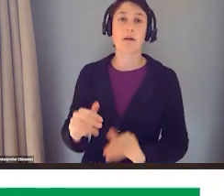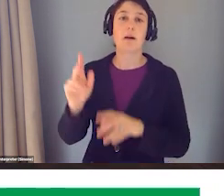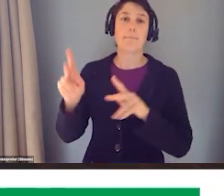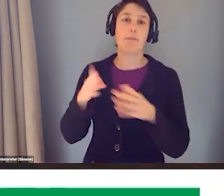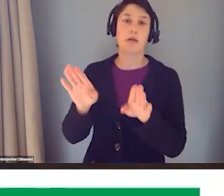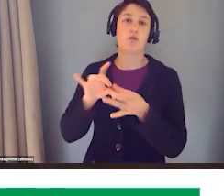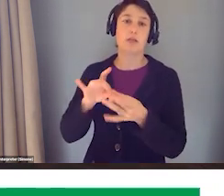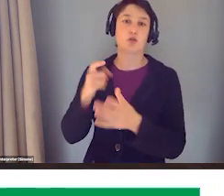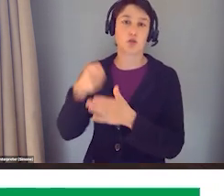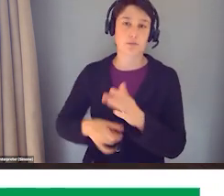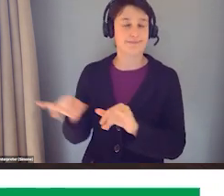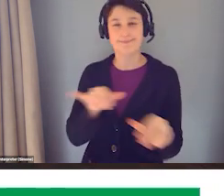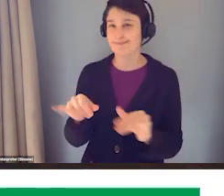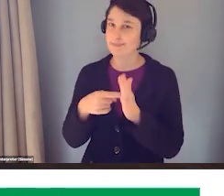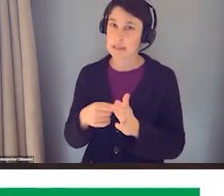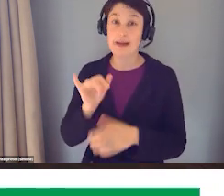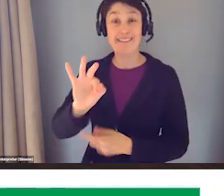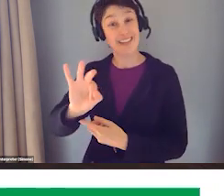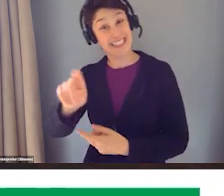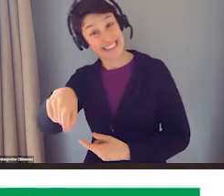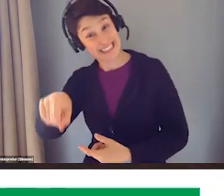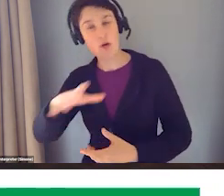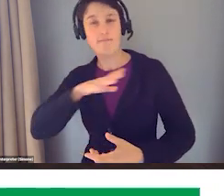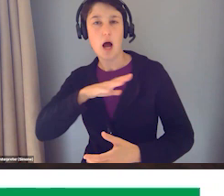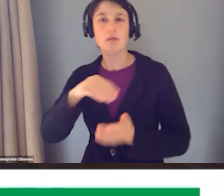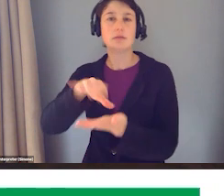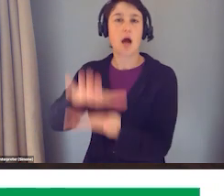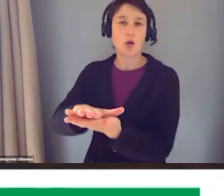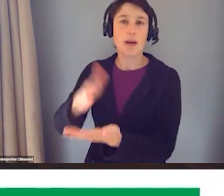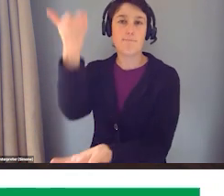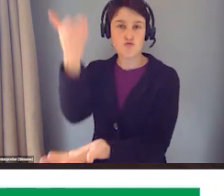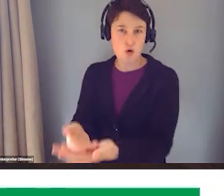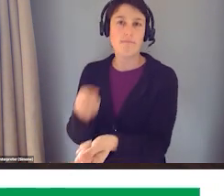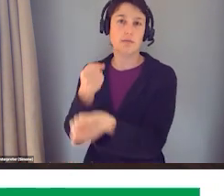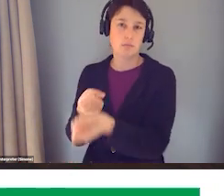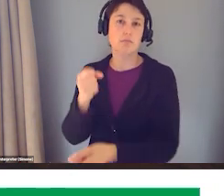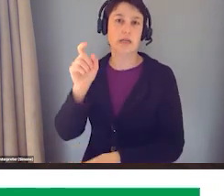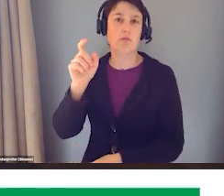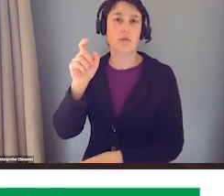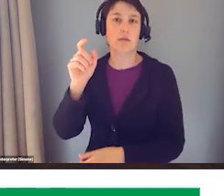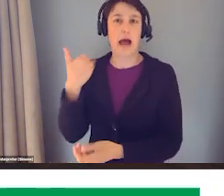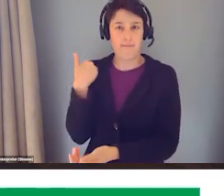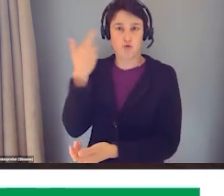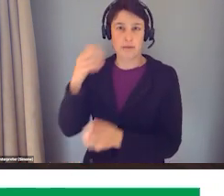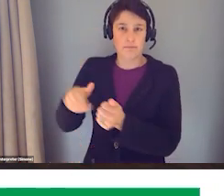But you have to document and prove that they are necessary. Participant support, prior approval.